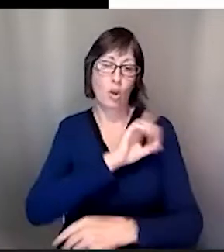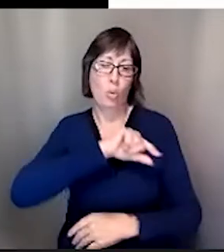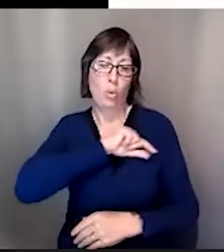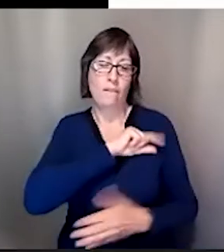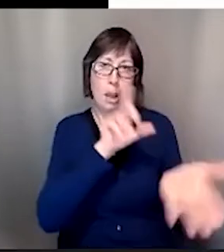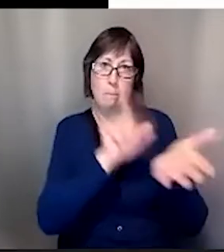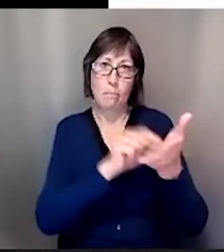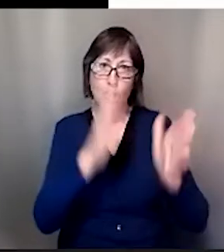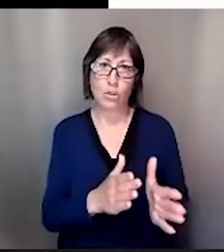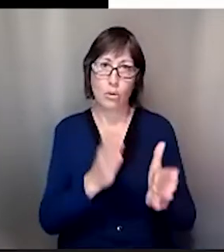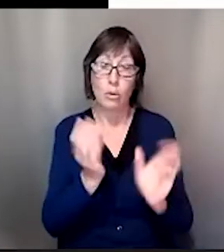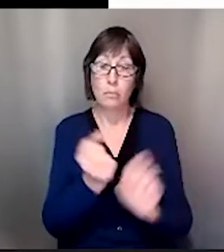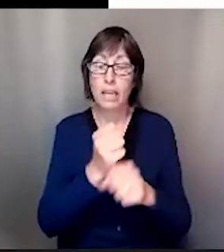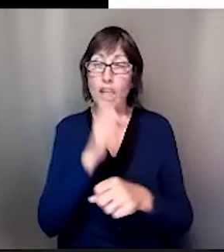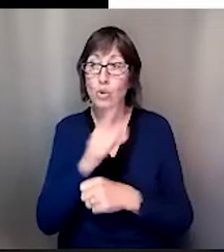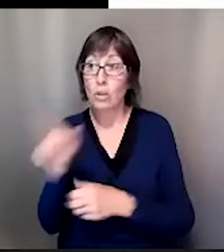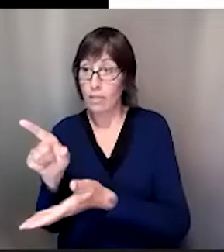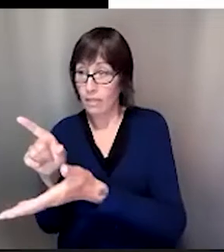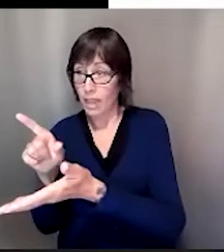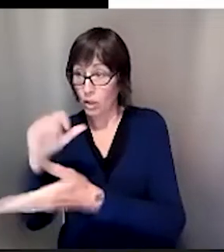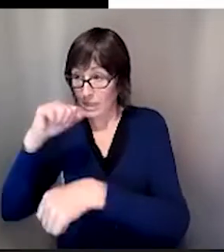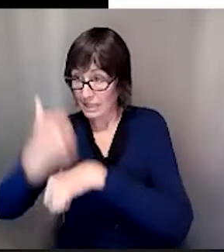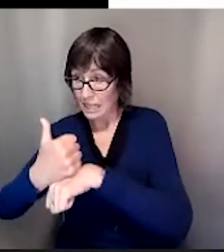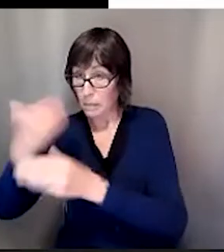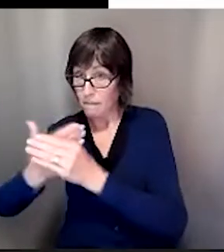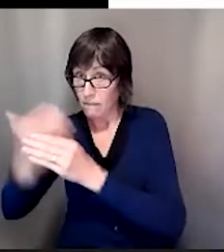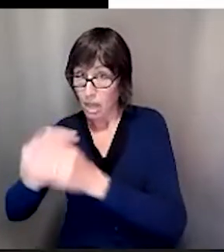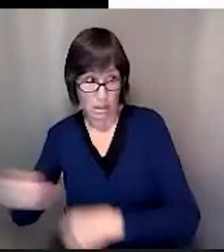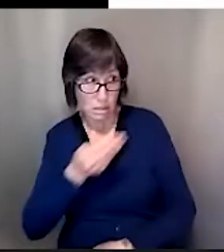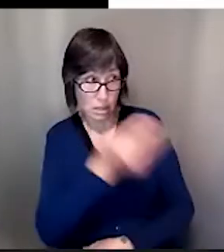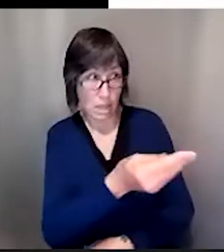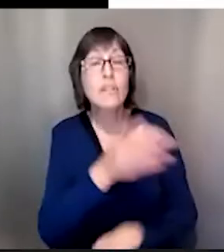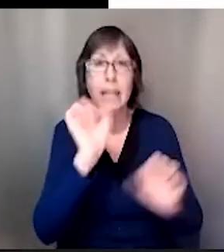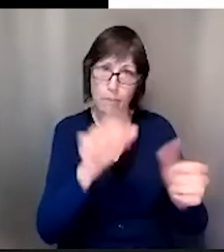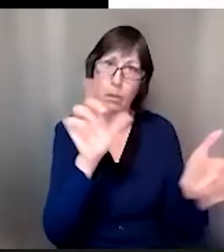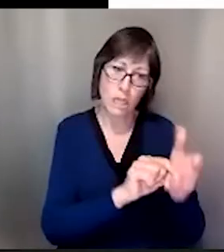that can be successfully printed digitally. The selected artists will: develop and refine an original concept and design that considers the multiple contexts of the City of Calgary and the communities in which the banners will be displayed. Submit their design for comments, revisions, and approval, review and provide